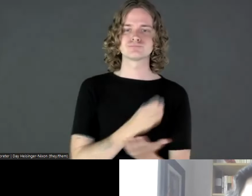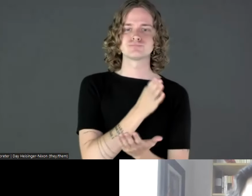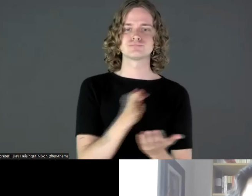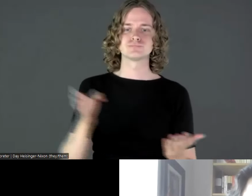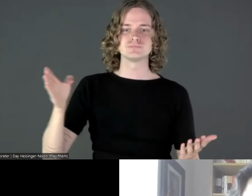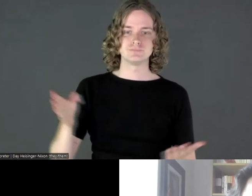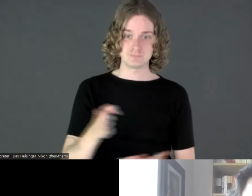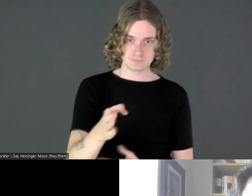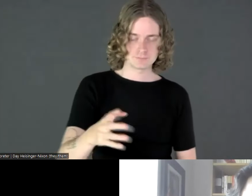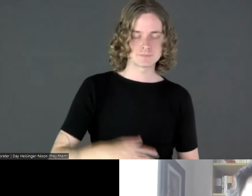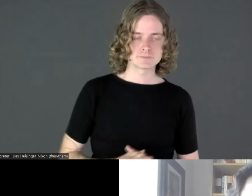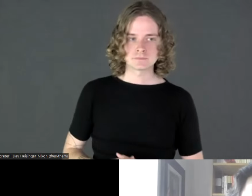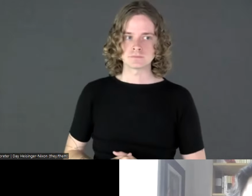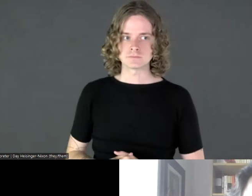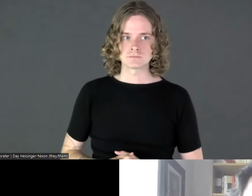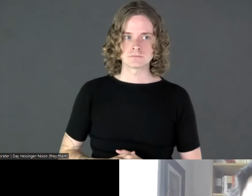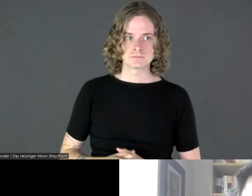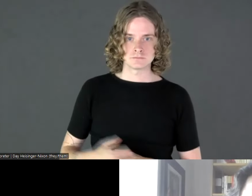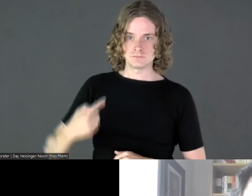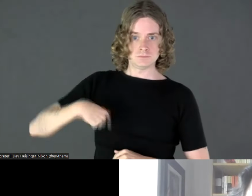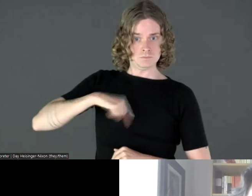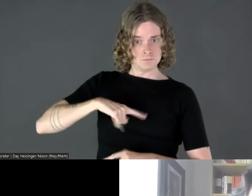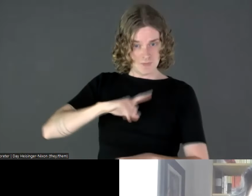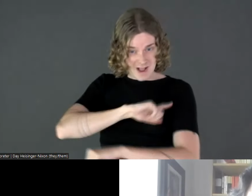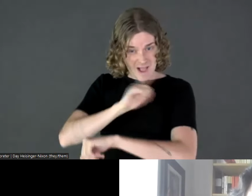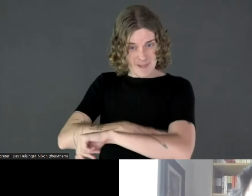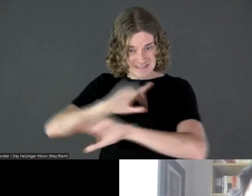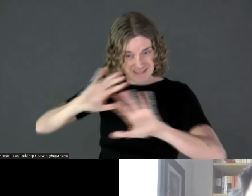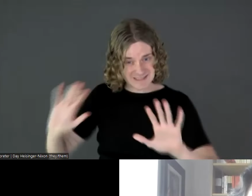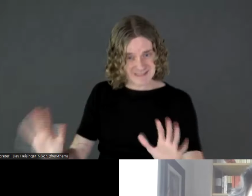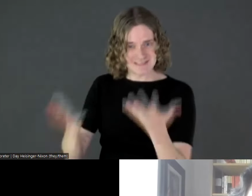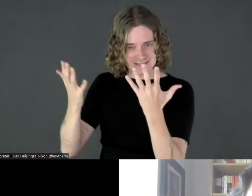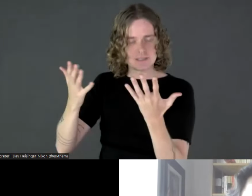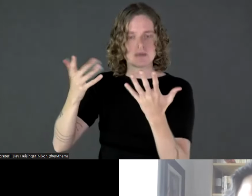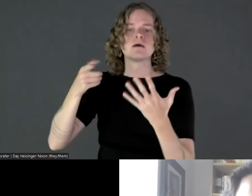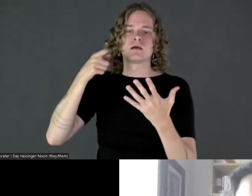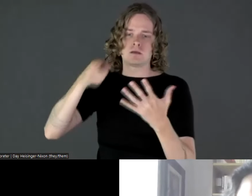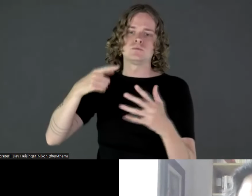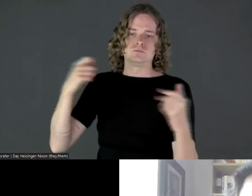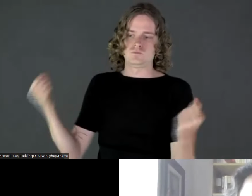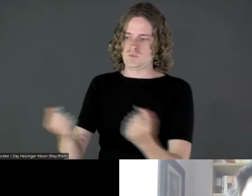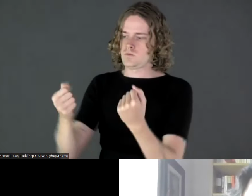steps that would allow programs to be more disability inclusive without adding a huge